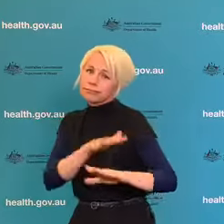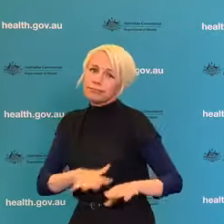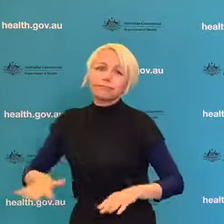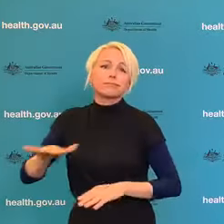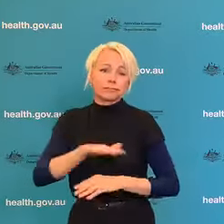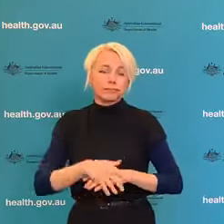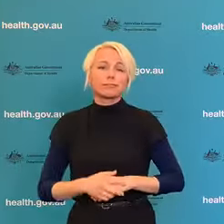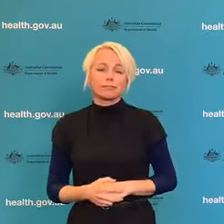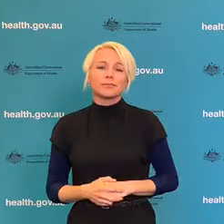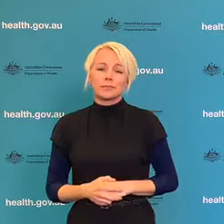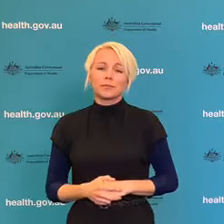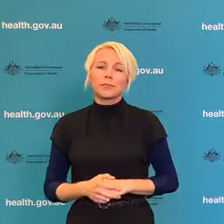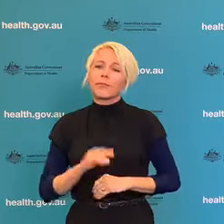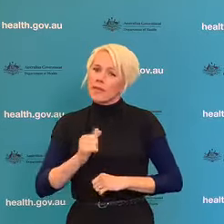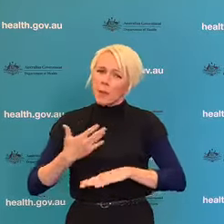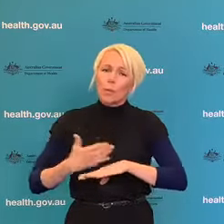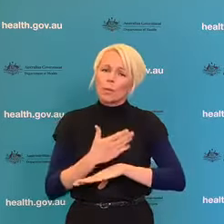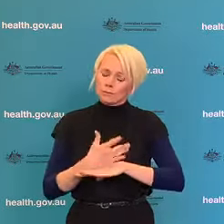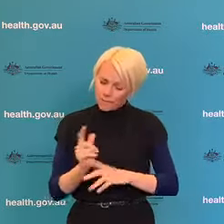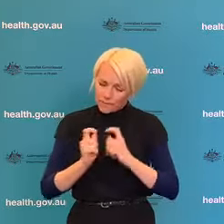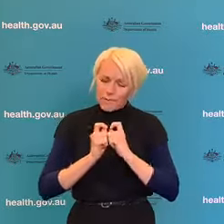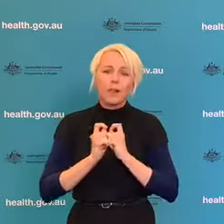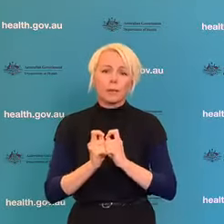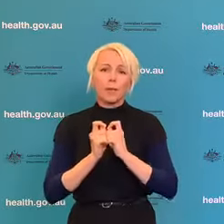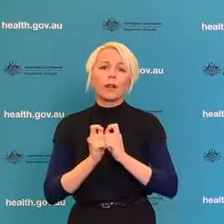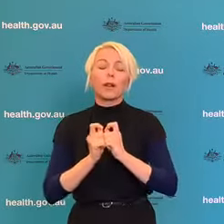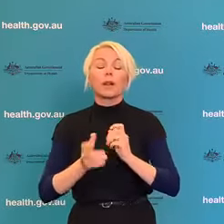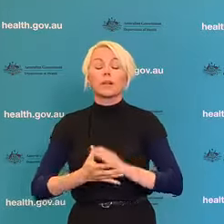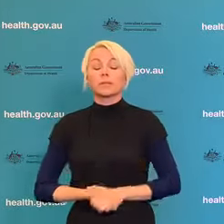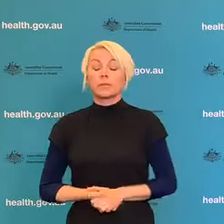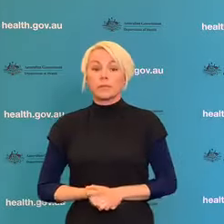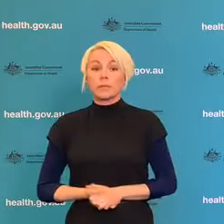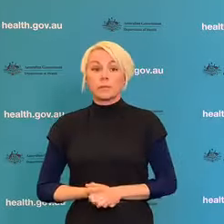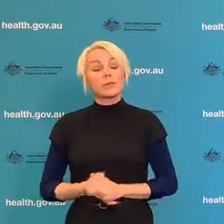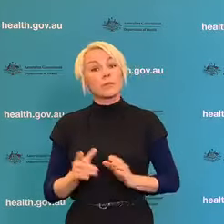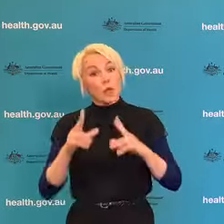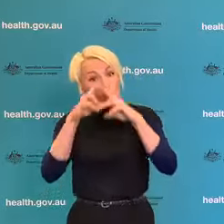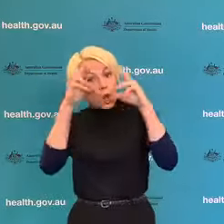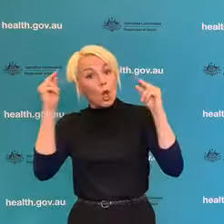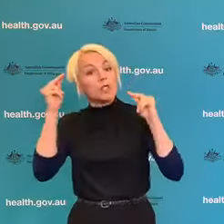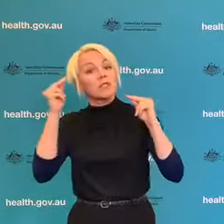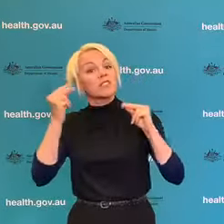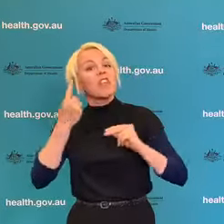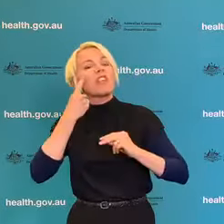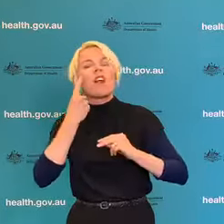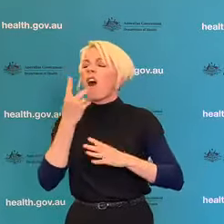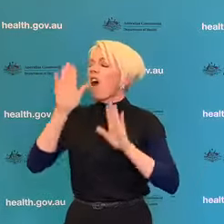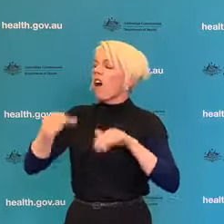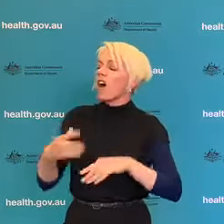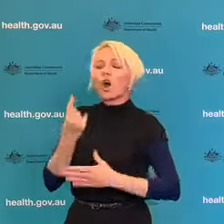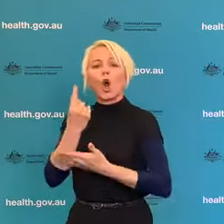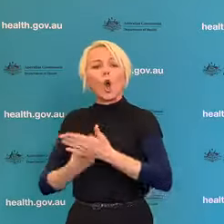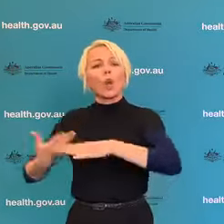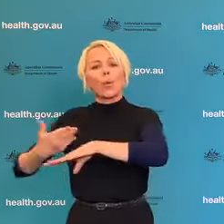places across the country. These nurses often go unrecognised as people often think of nurses predominantly in hospital. But these have been